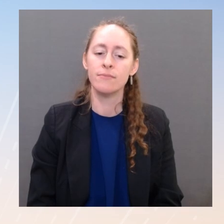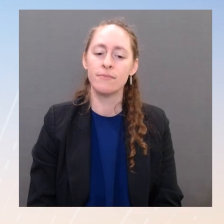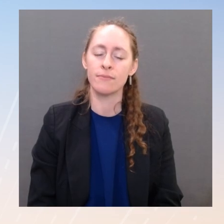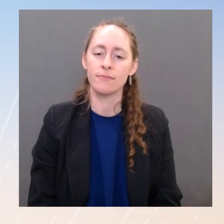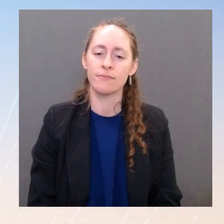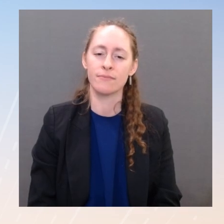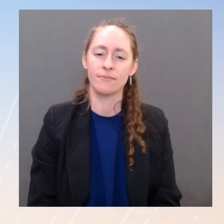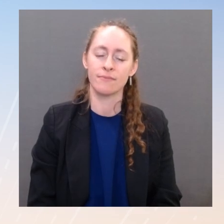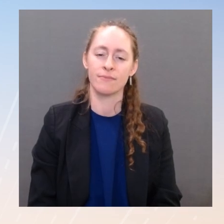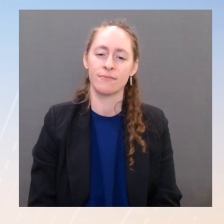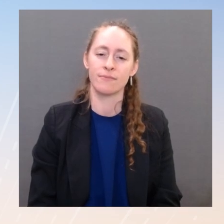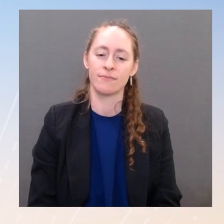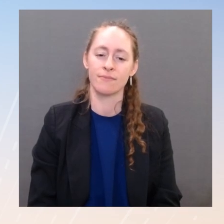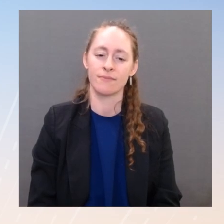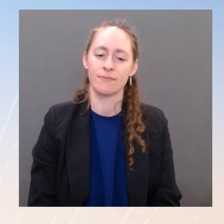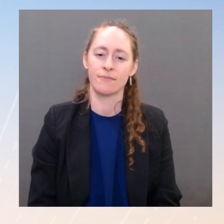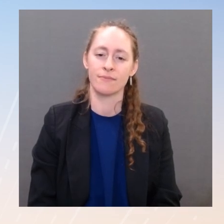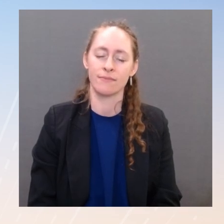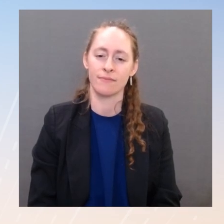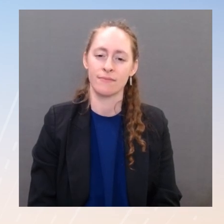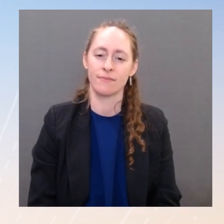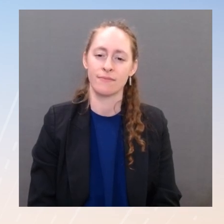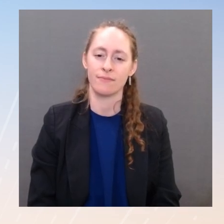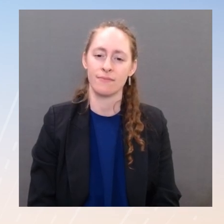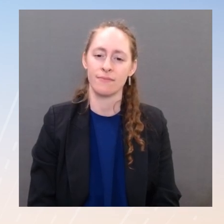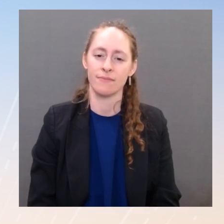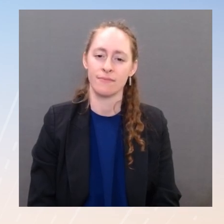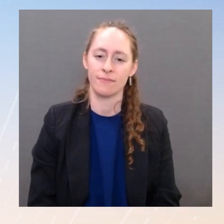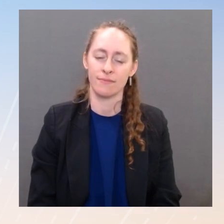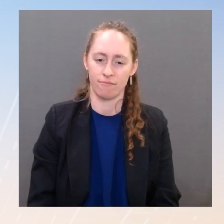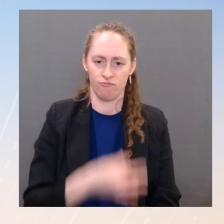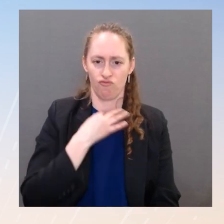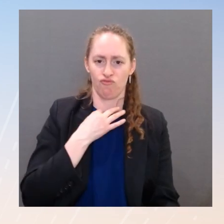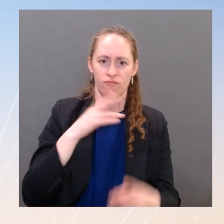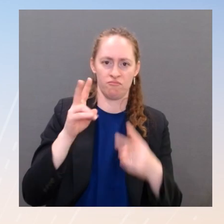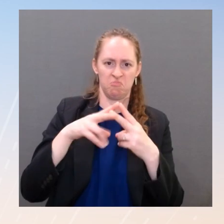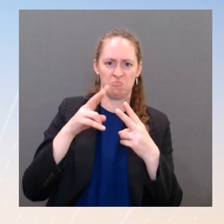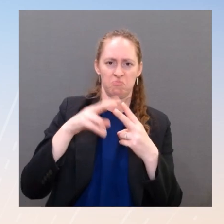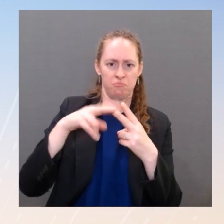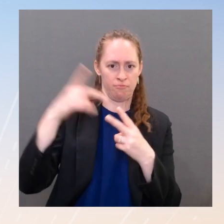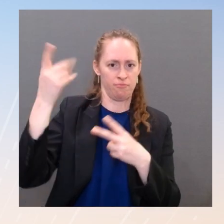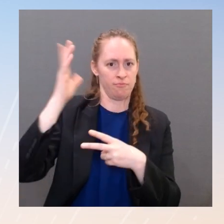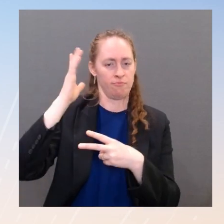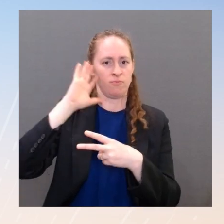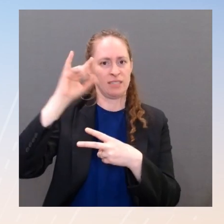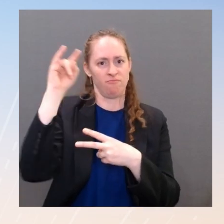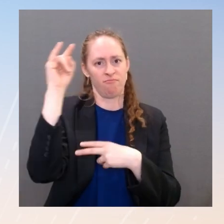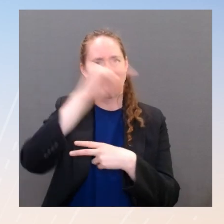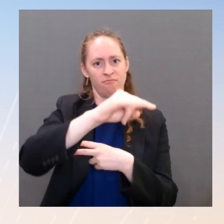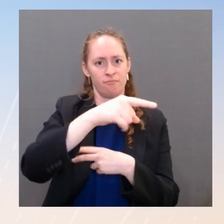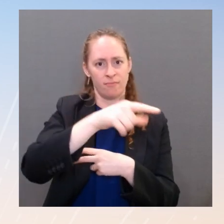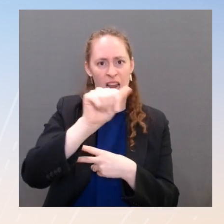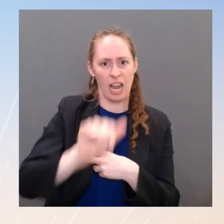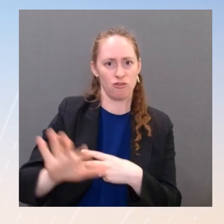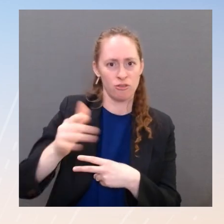We know South Korea will be the very first East Asia or Asia country that President Biden will visit.